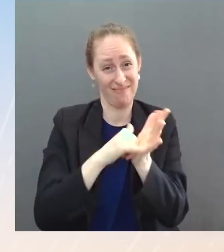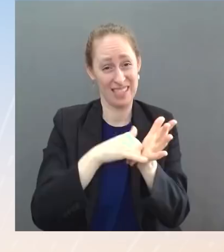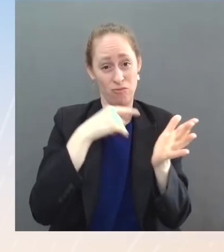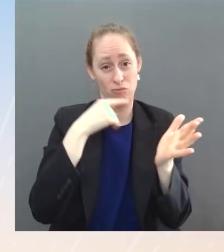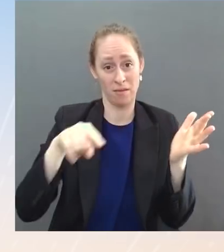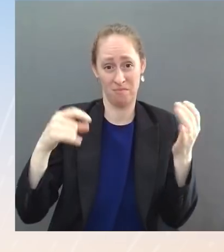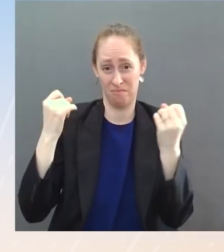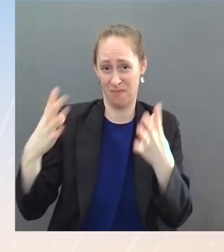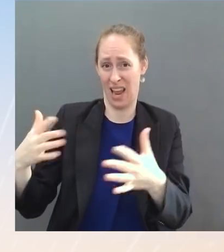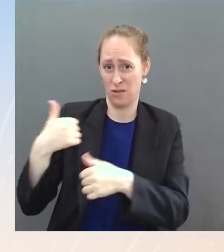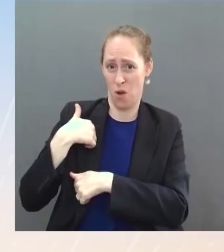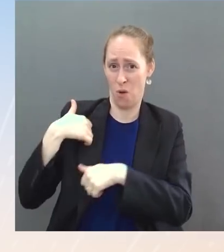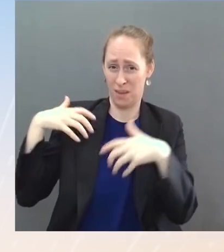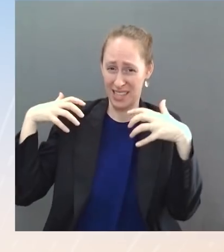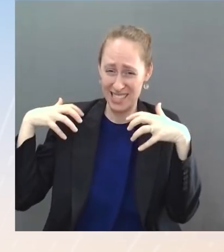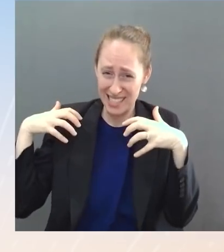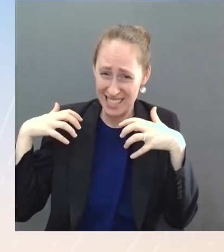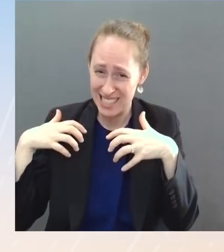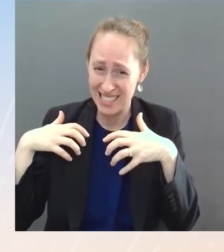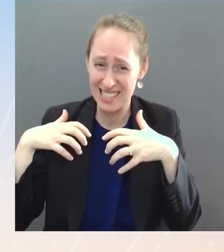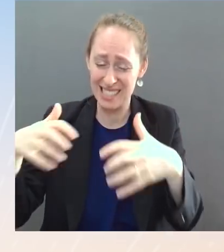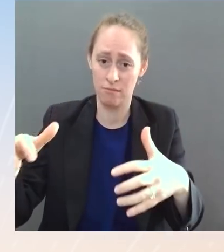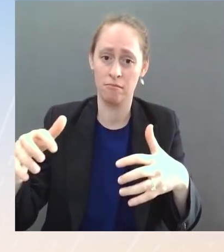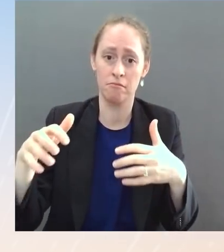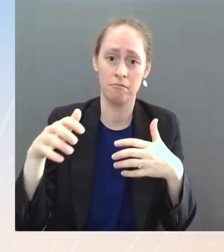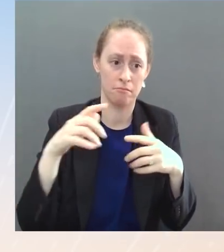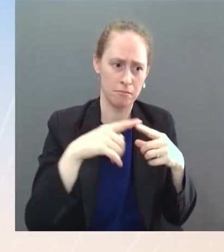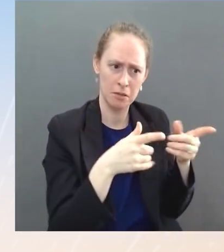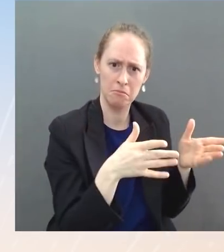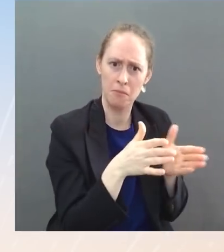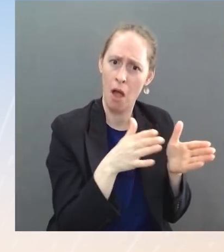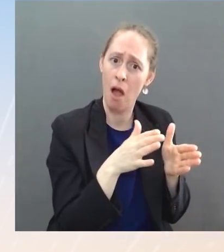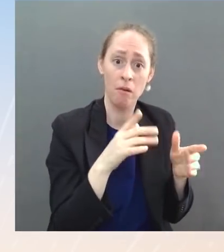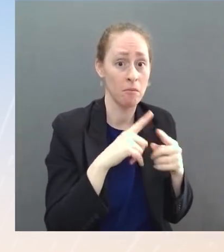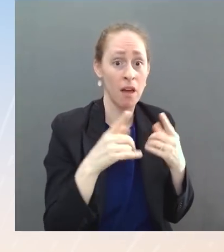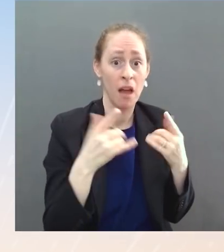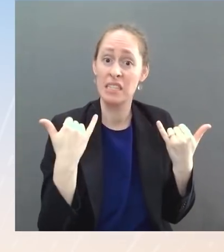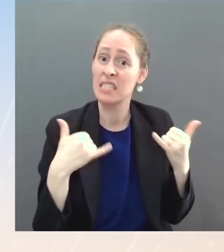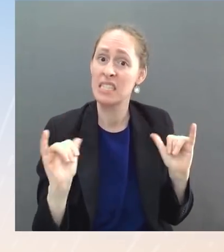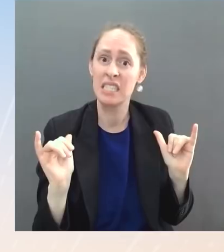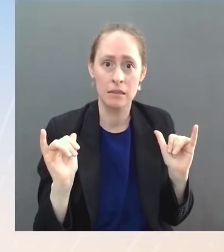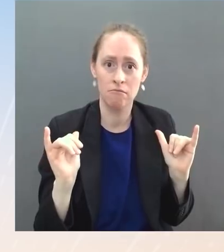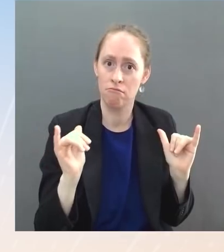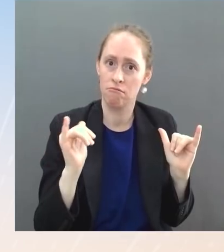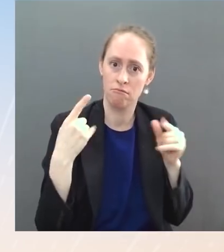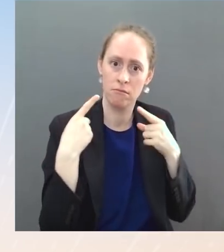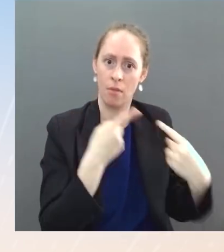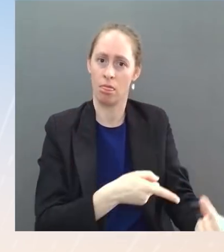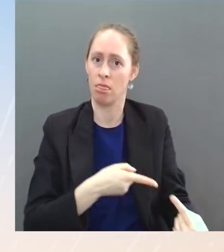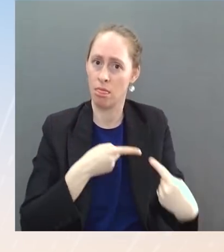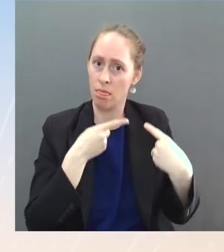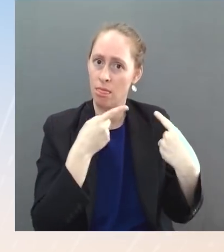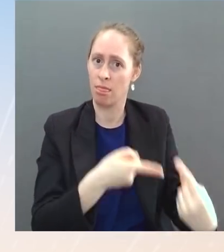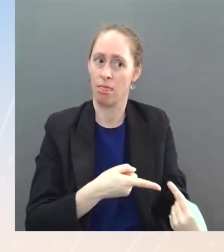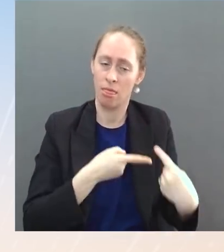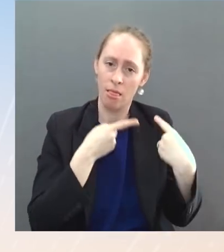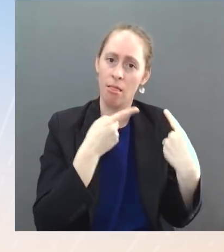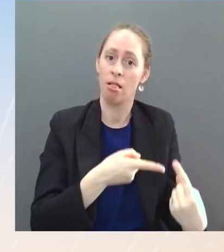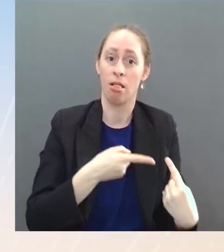But this does not mean that Russia will succeed in the east. So far, Russia's military has struggled to achieve its war aims,